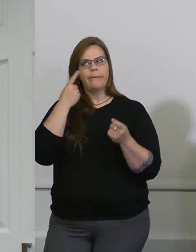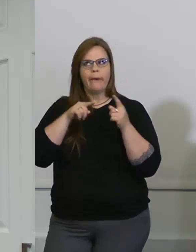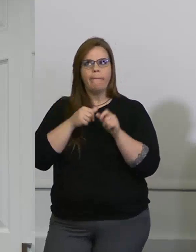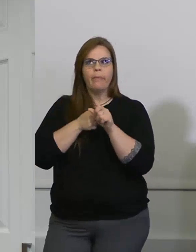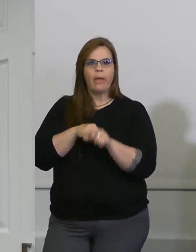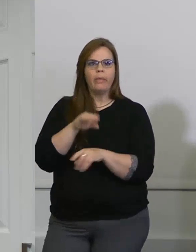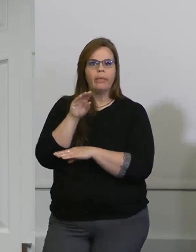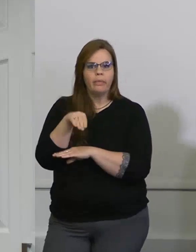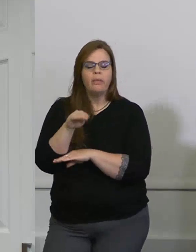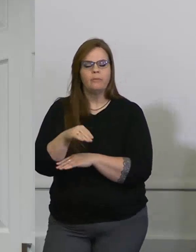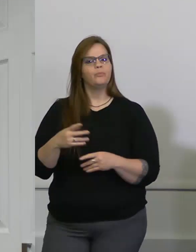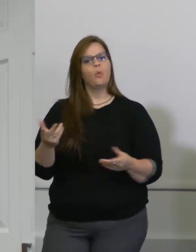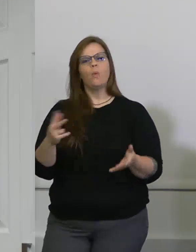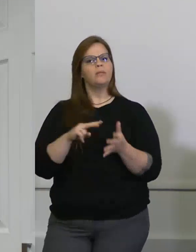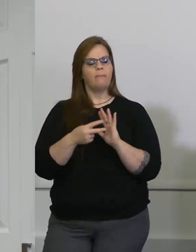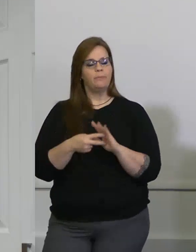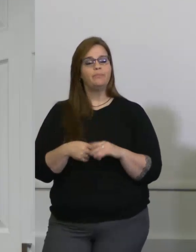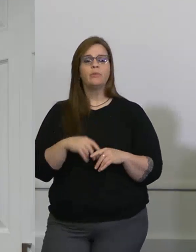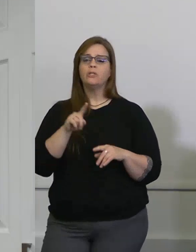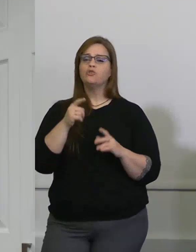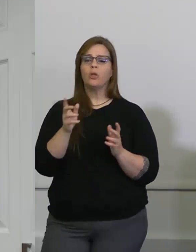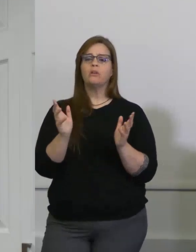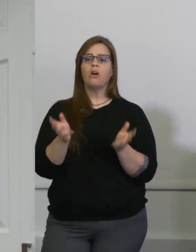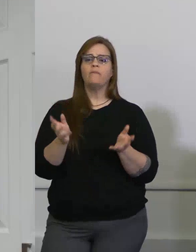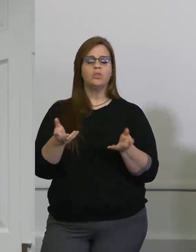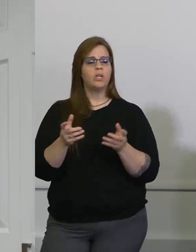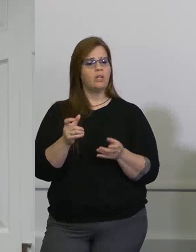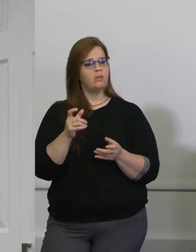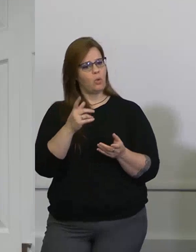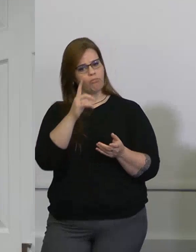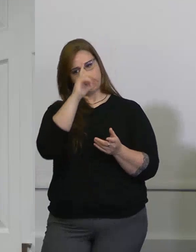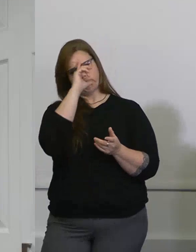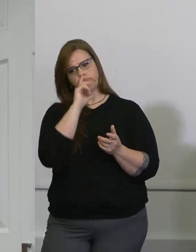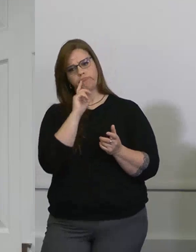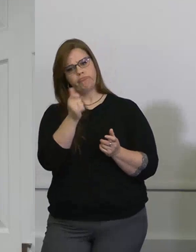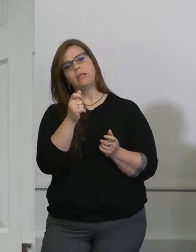It is just a conversation, so feel free if you have a question